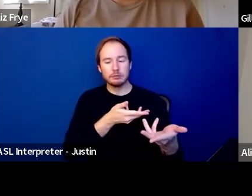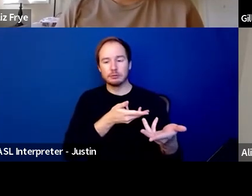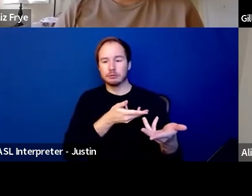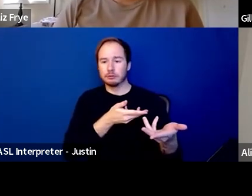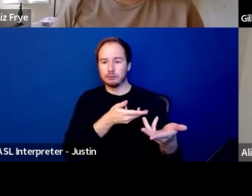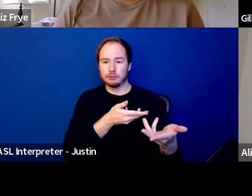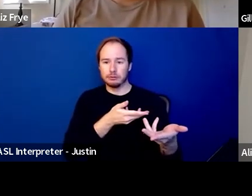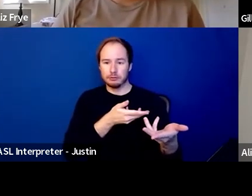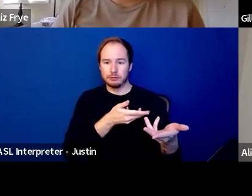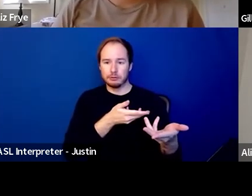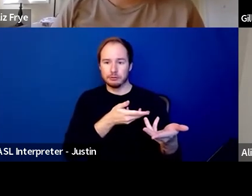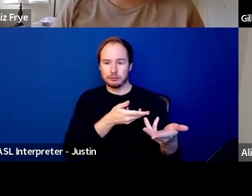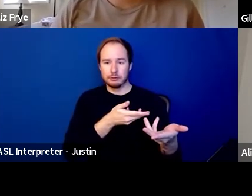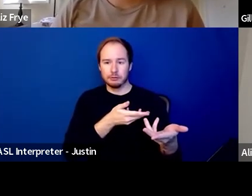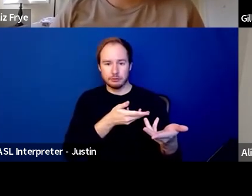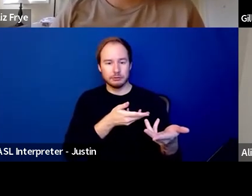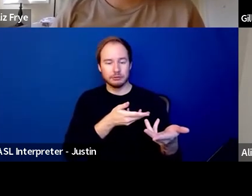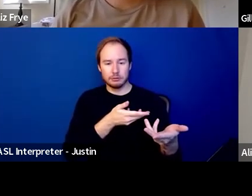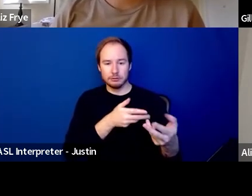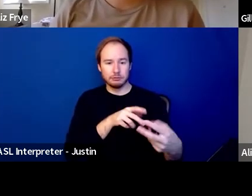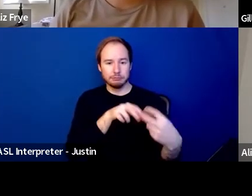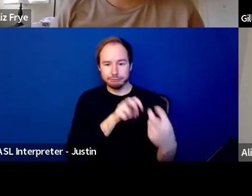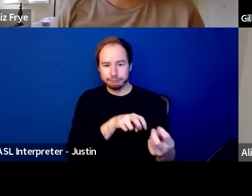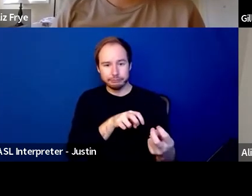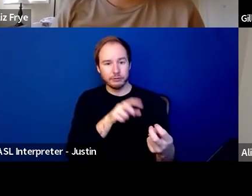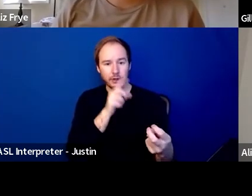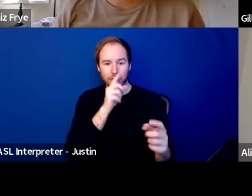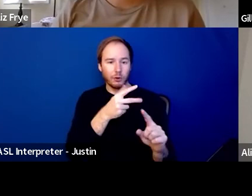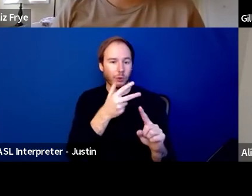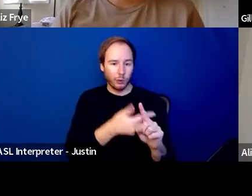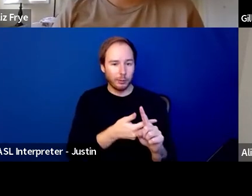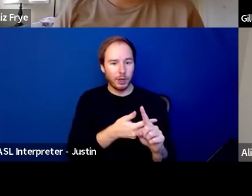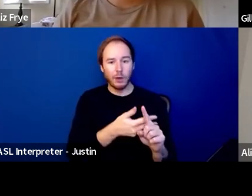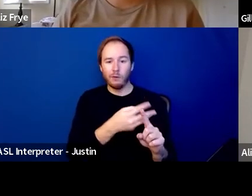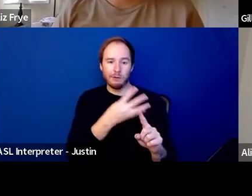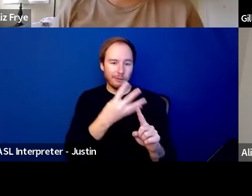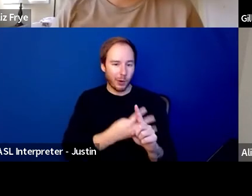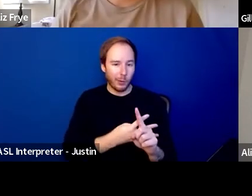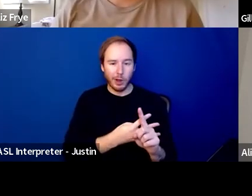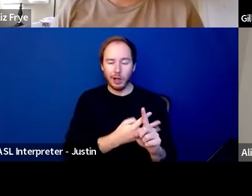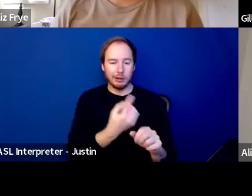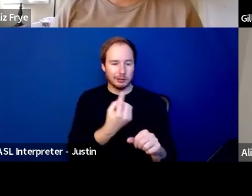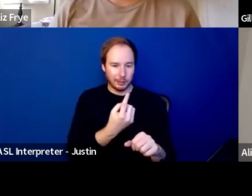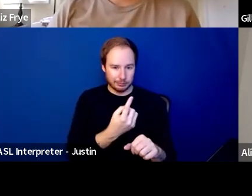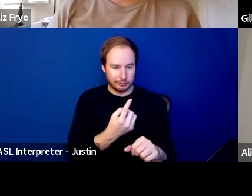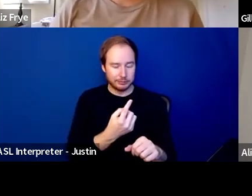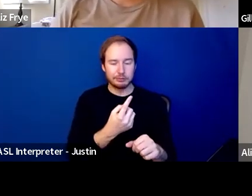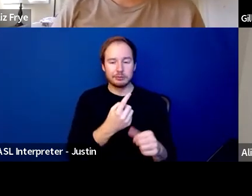to maybe have them in for three months or four months and then the outreach worker